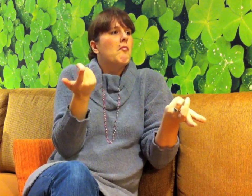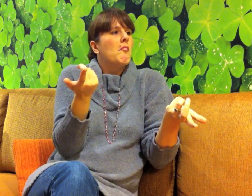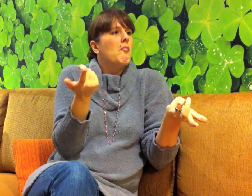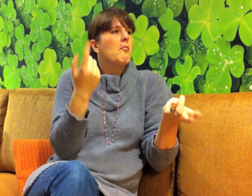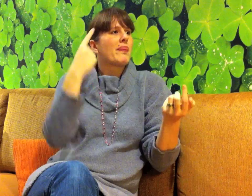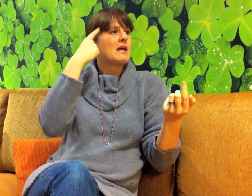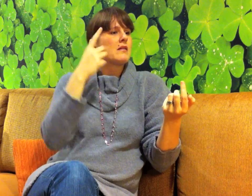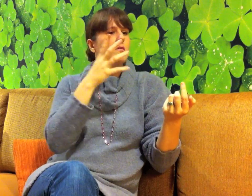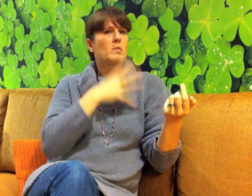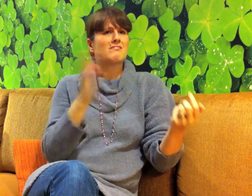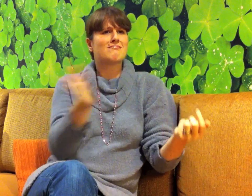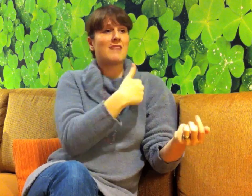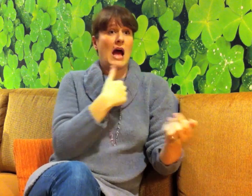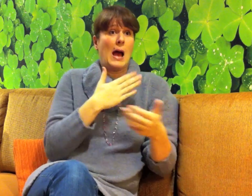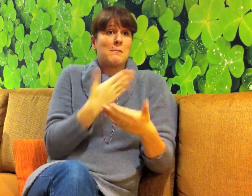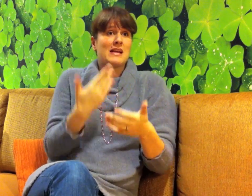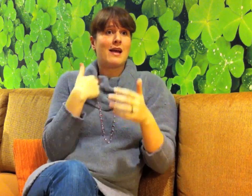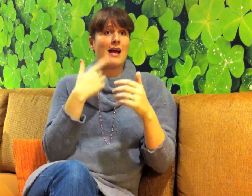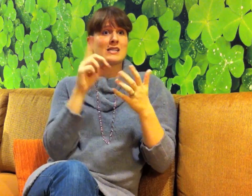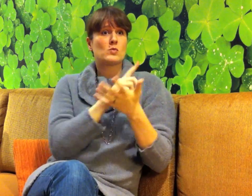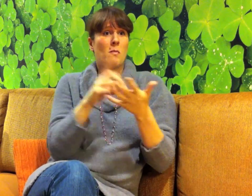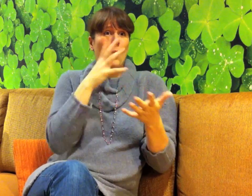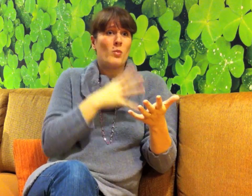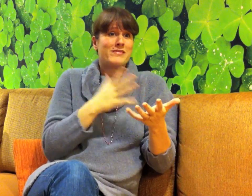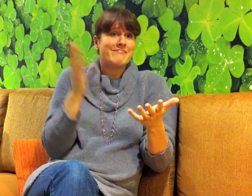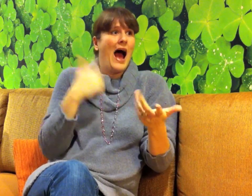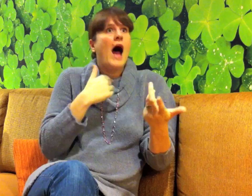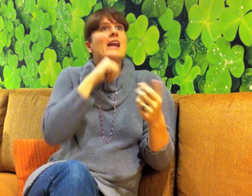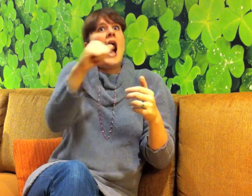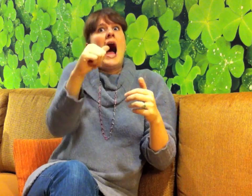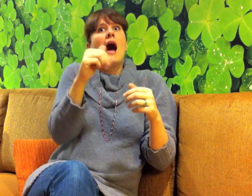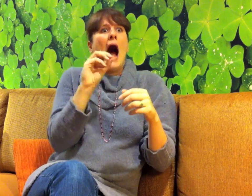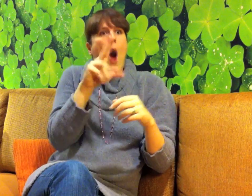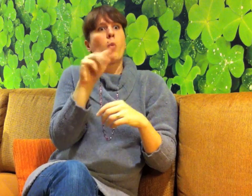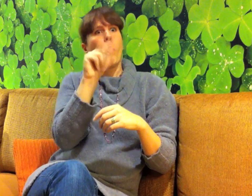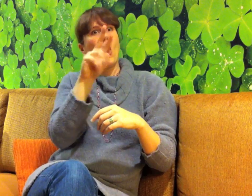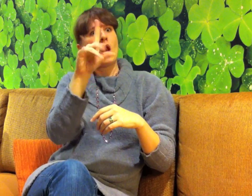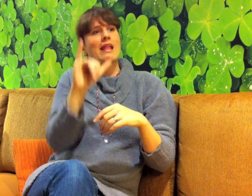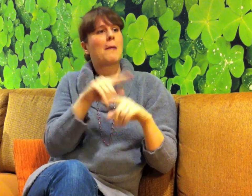I pushed the women aside. I admit that I’ve discriminated women - not outwardly,